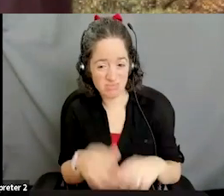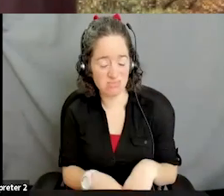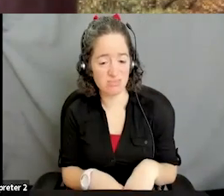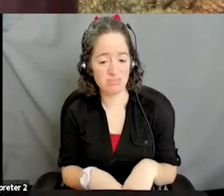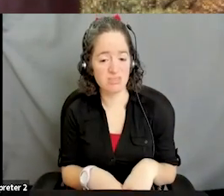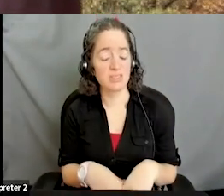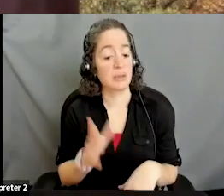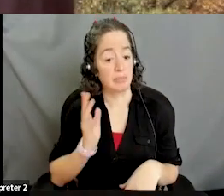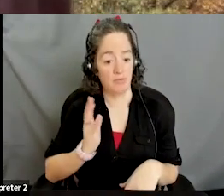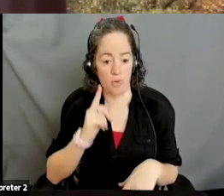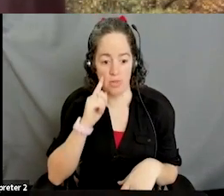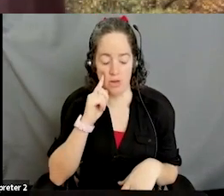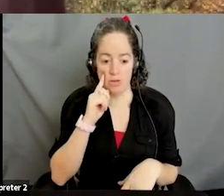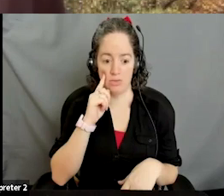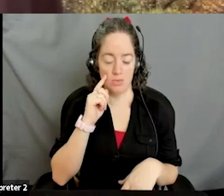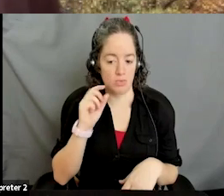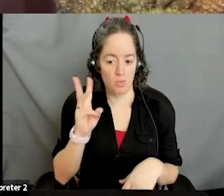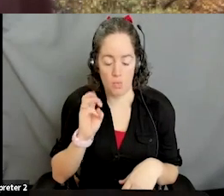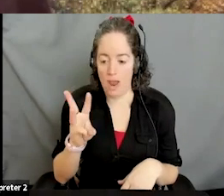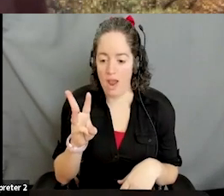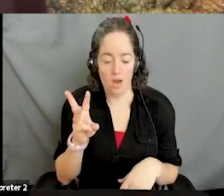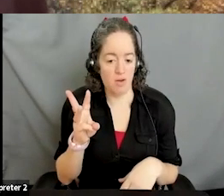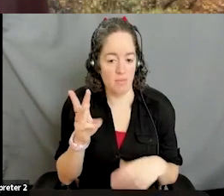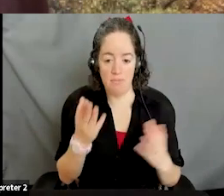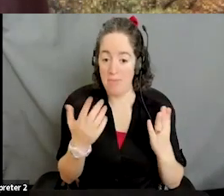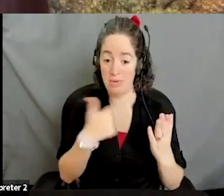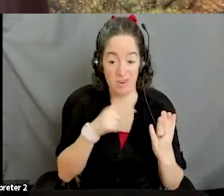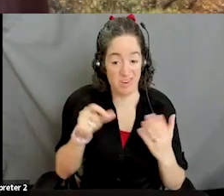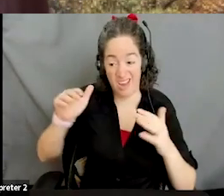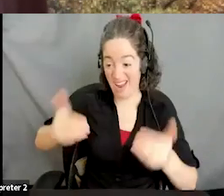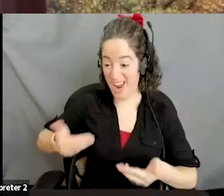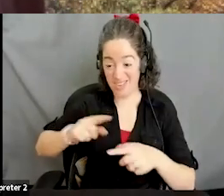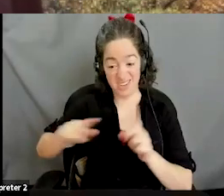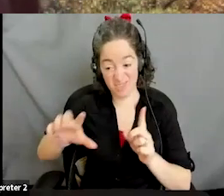we're going to have to outsource this, or we're going to have to bring